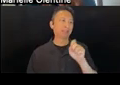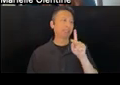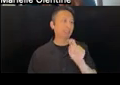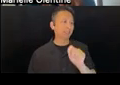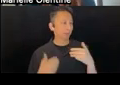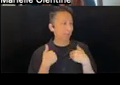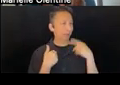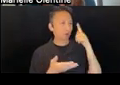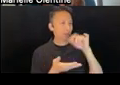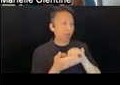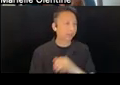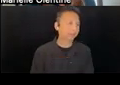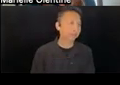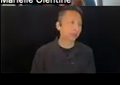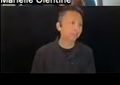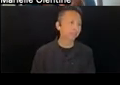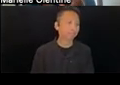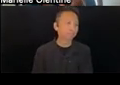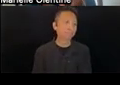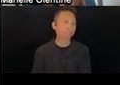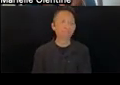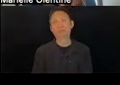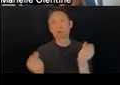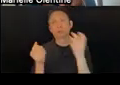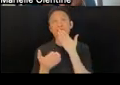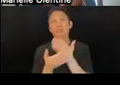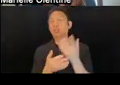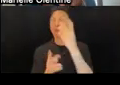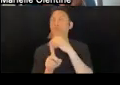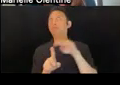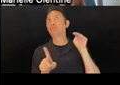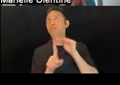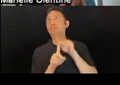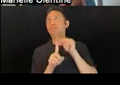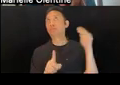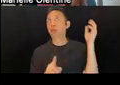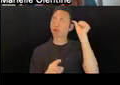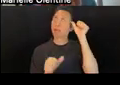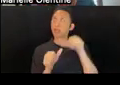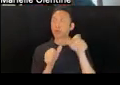the film plus EPK or press kit, because oftentimes, maybe the director doesn't have a website, but there